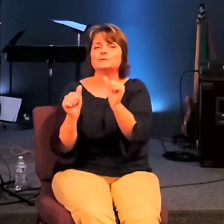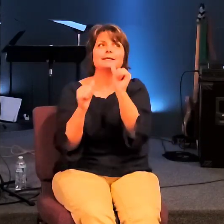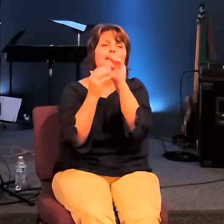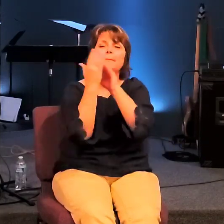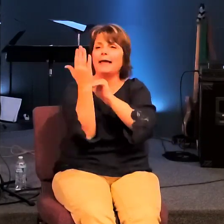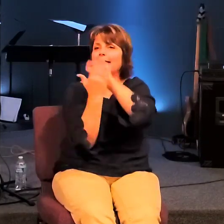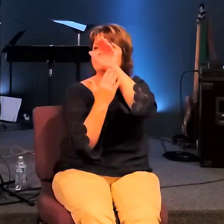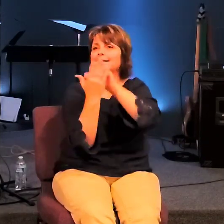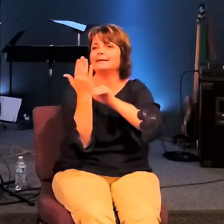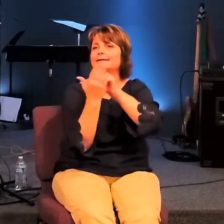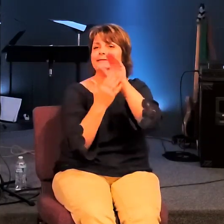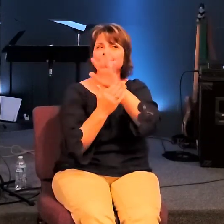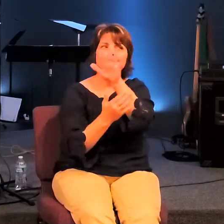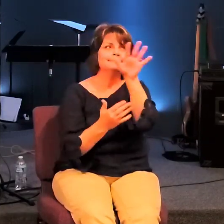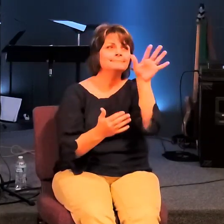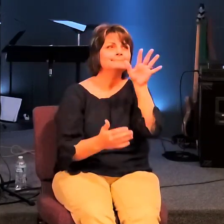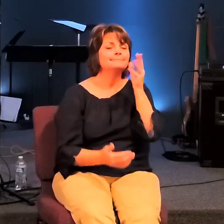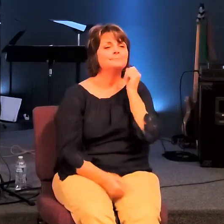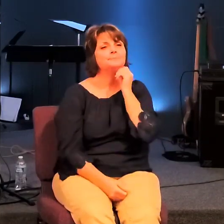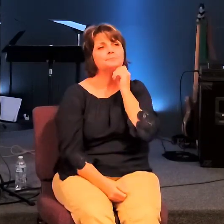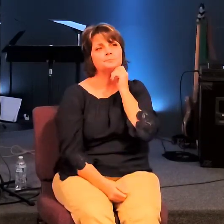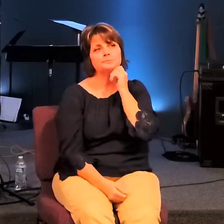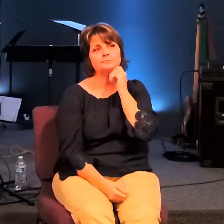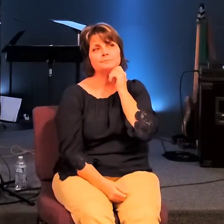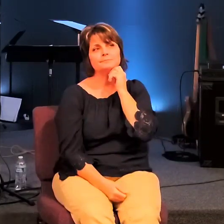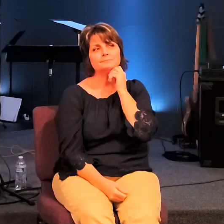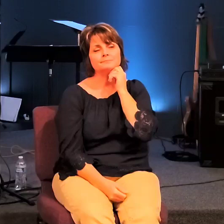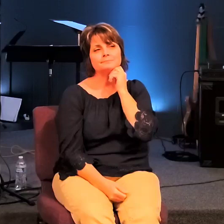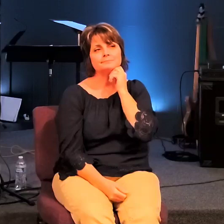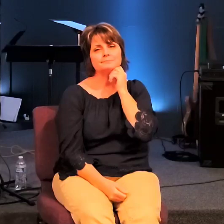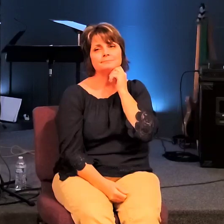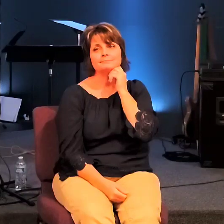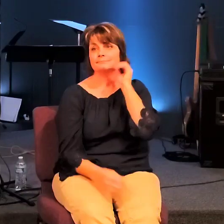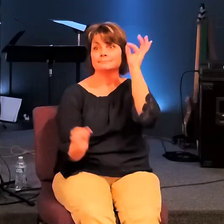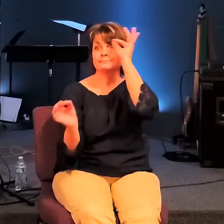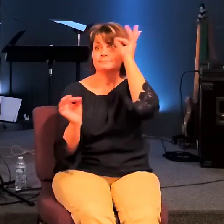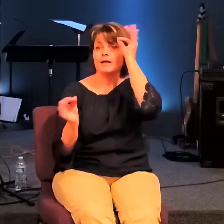and all the all the stuff and you know at the time I didn't know anything about this